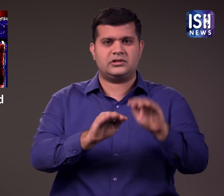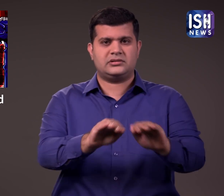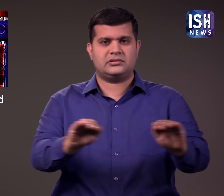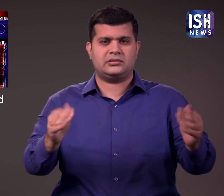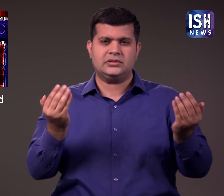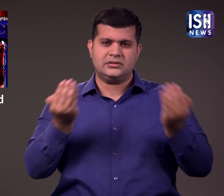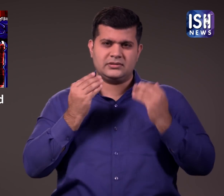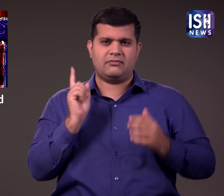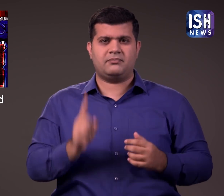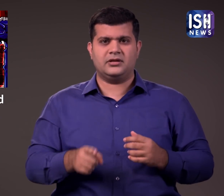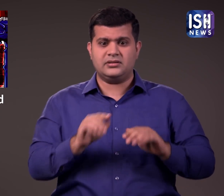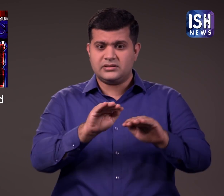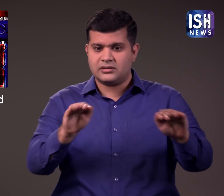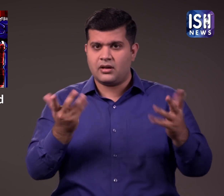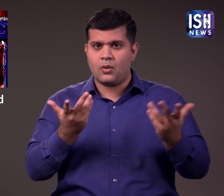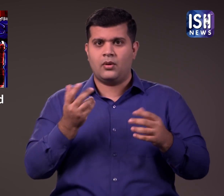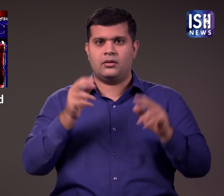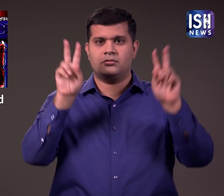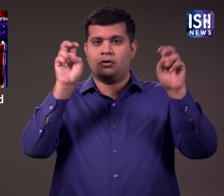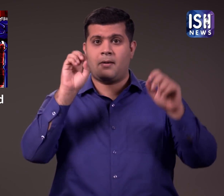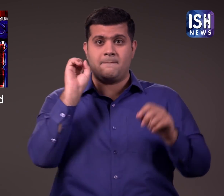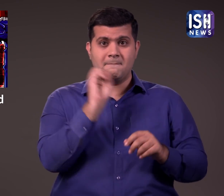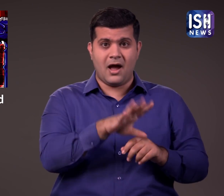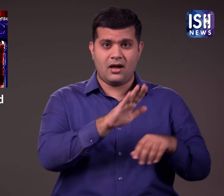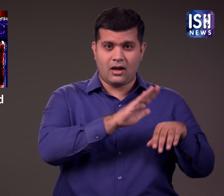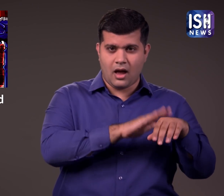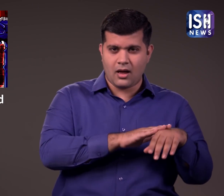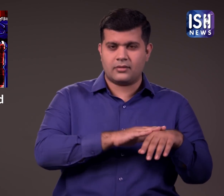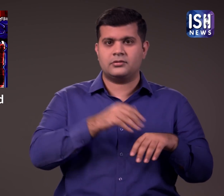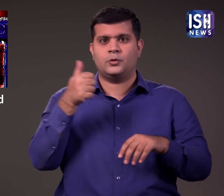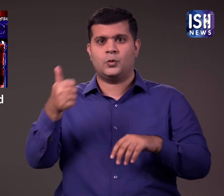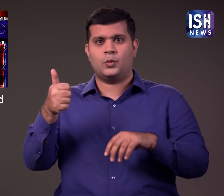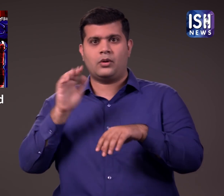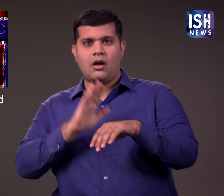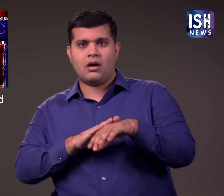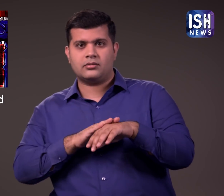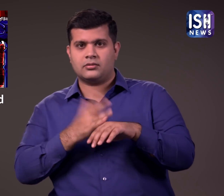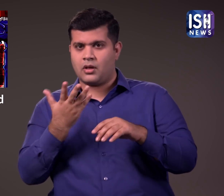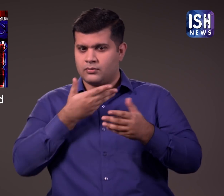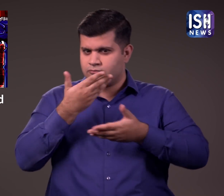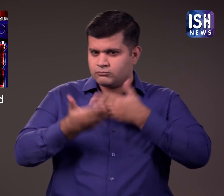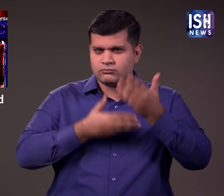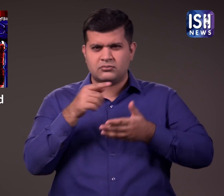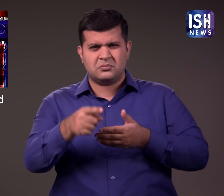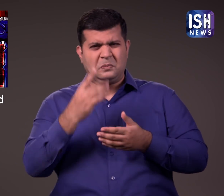Should teach children about good touch and bad touch.